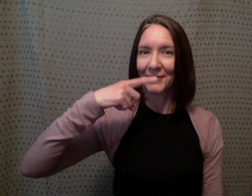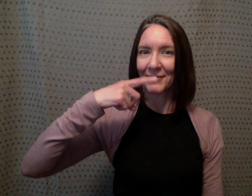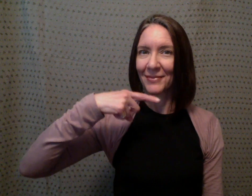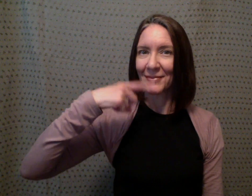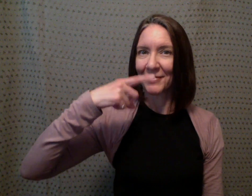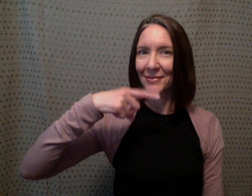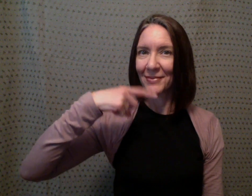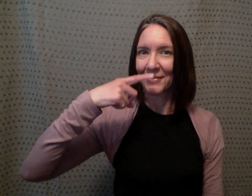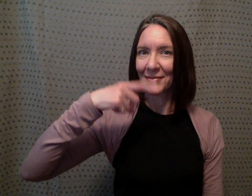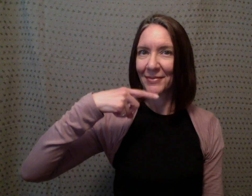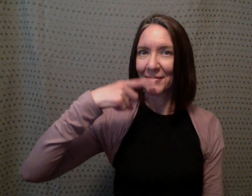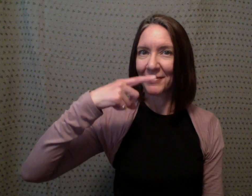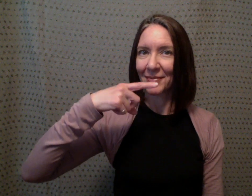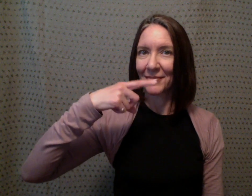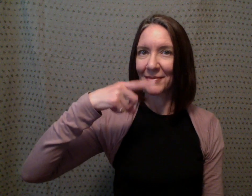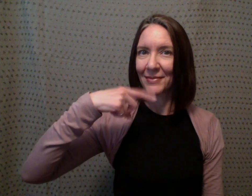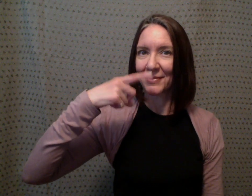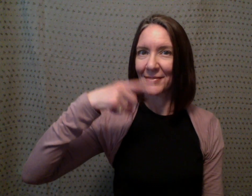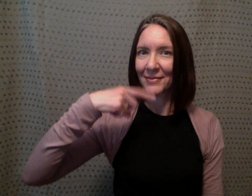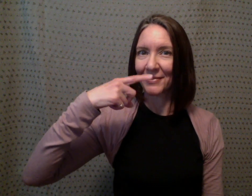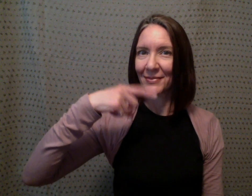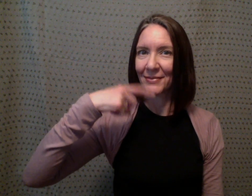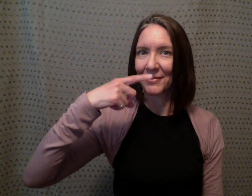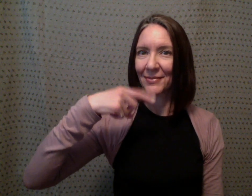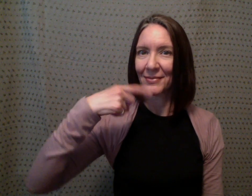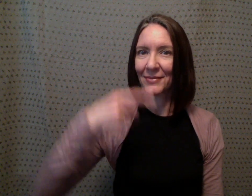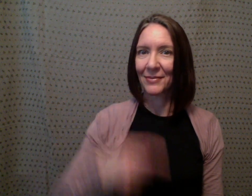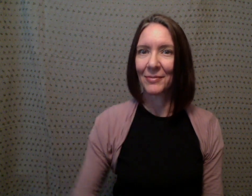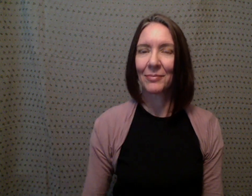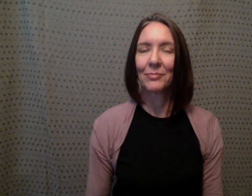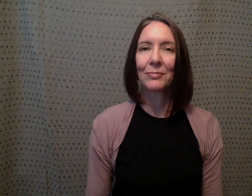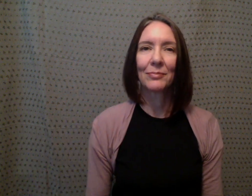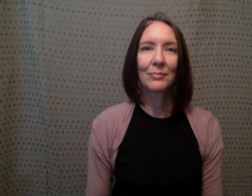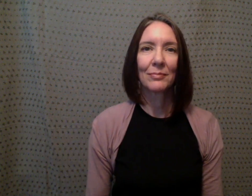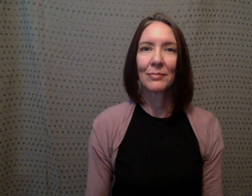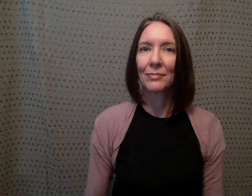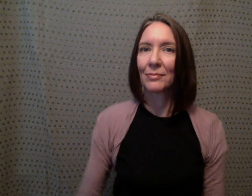hearing, hearing